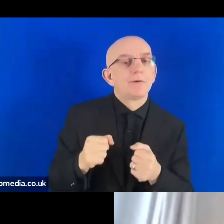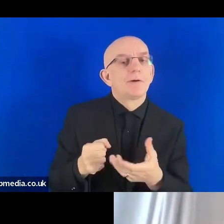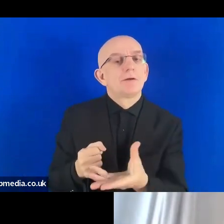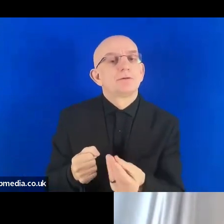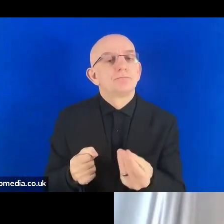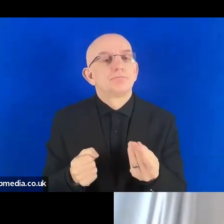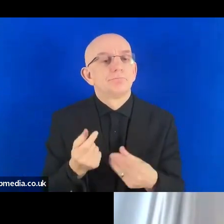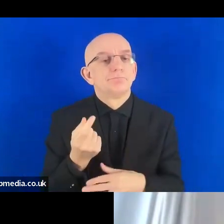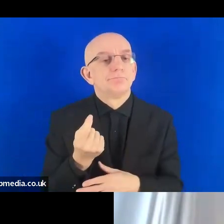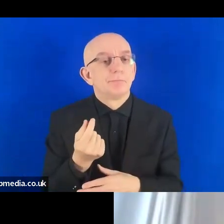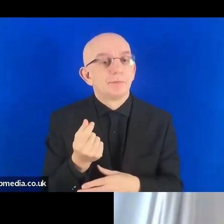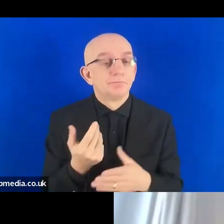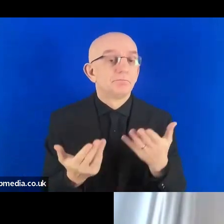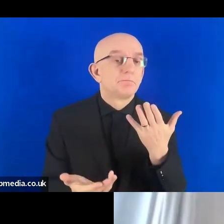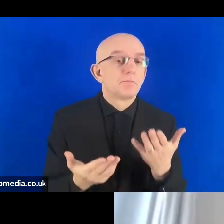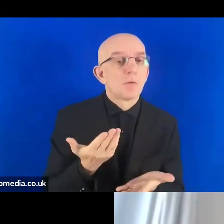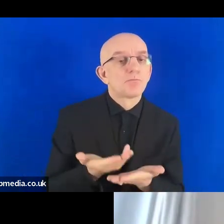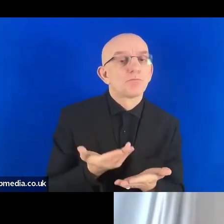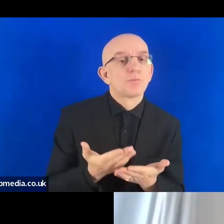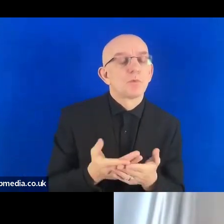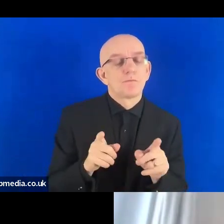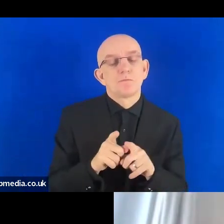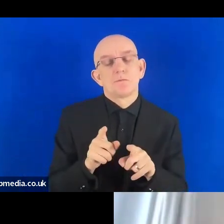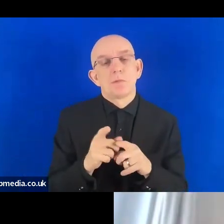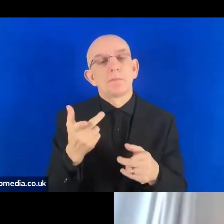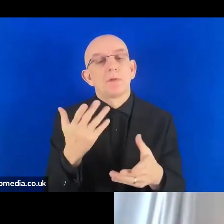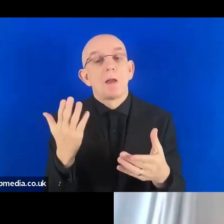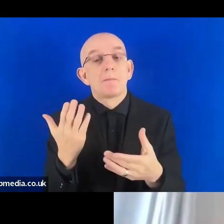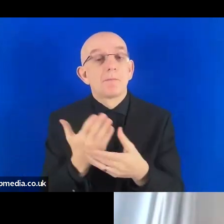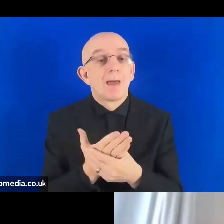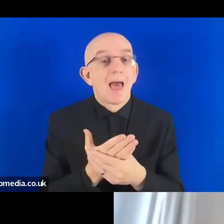The team will be giving the cash out in the day, and then, in the evenings,